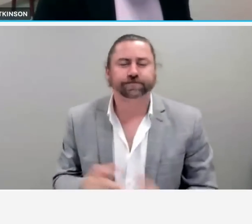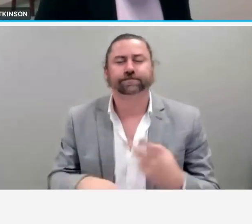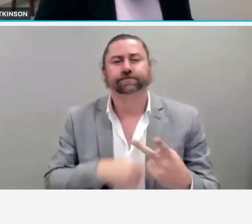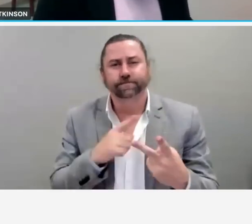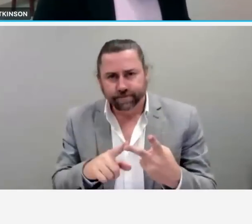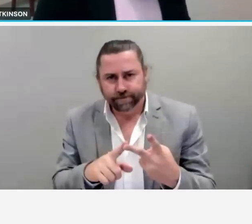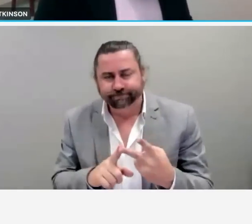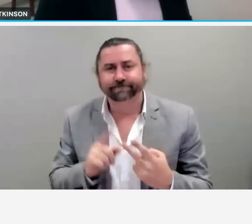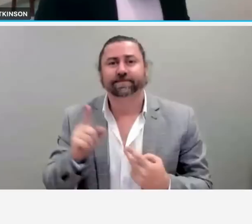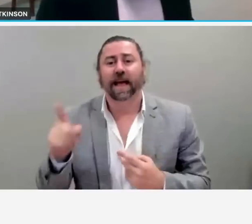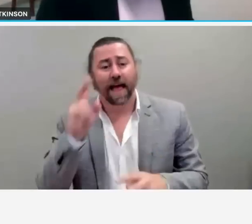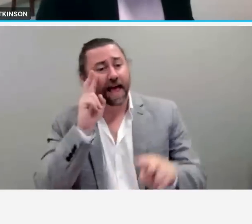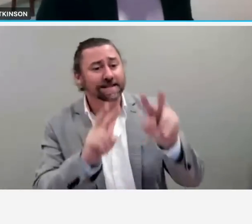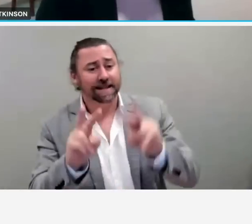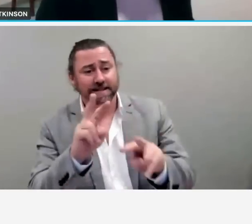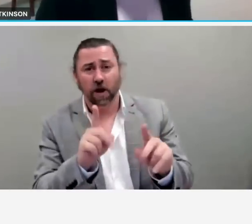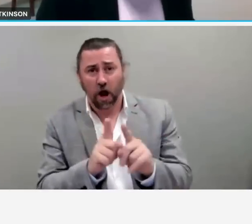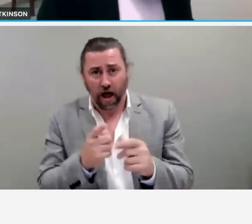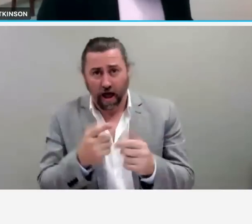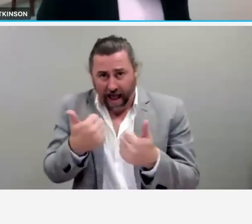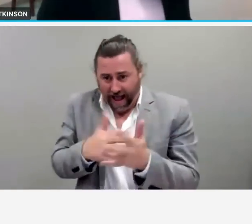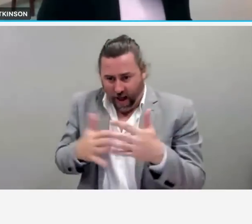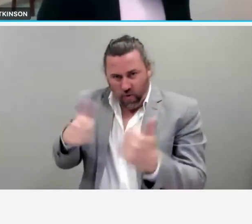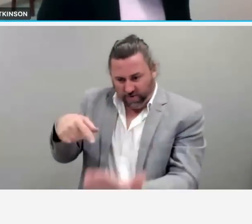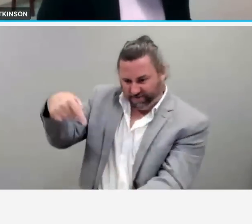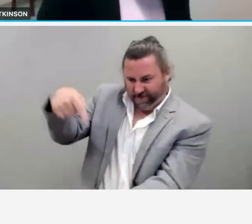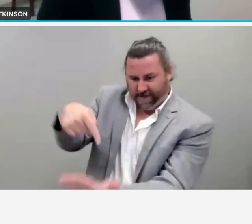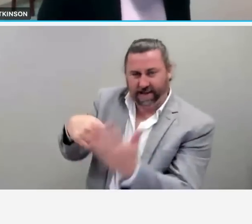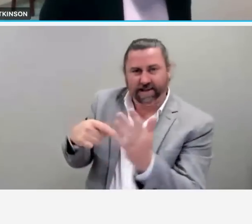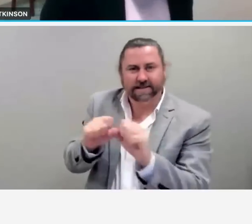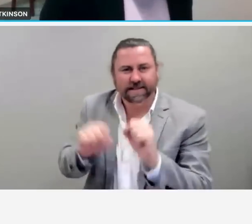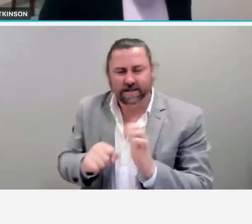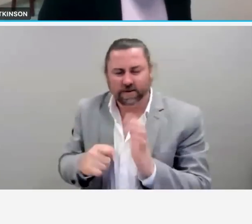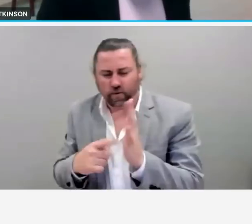assessors in areas like how to use the tool effectively, how to develop rapport with clients and